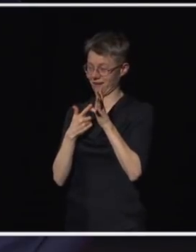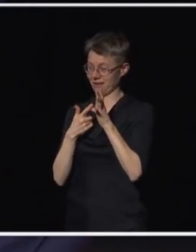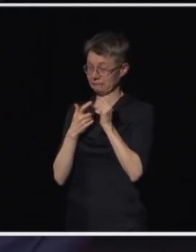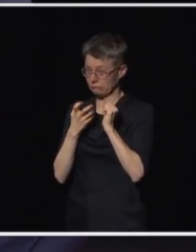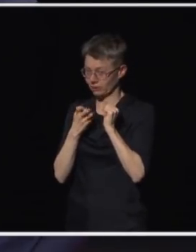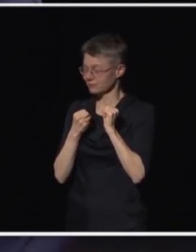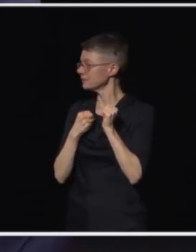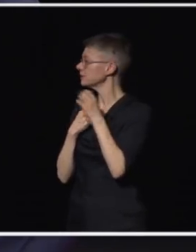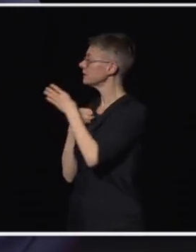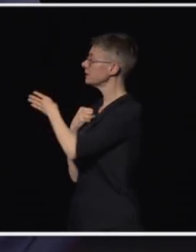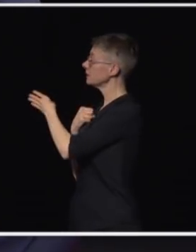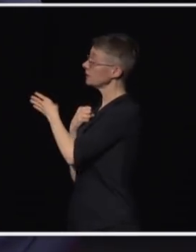You know, the thing that I have to warn you